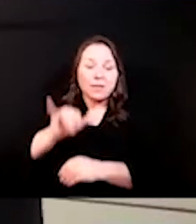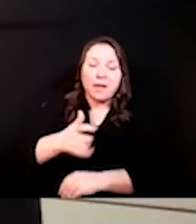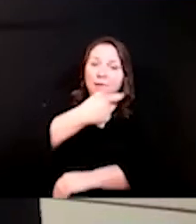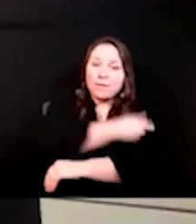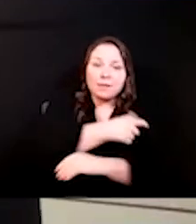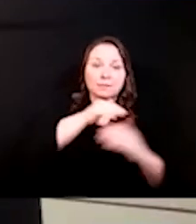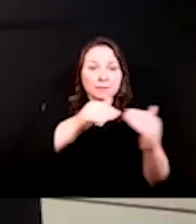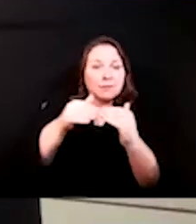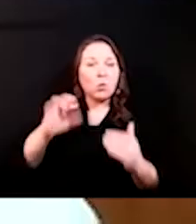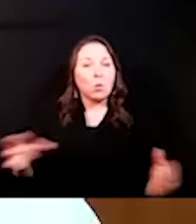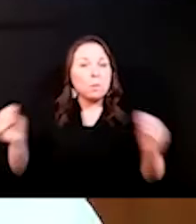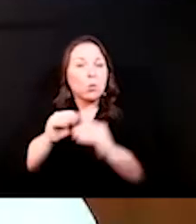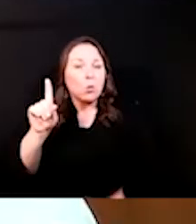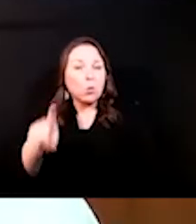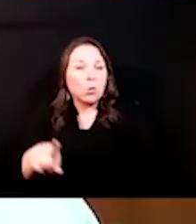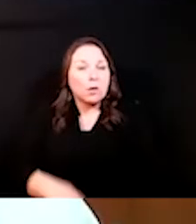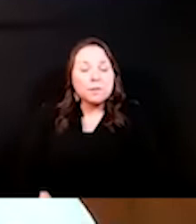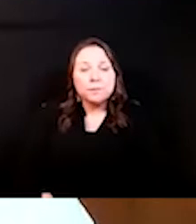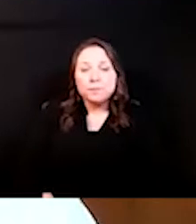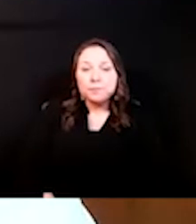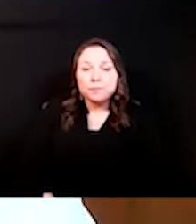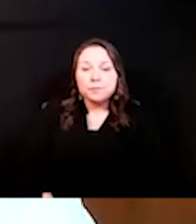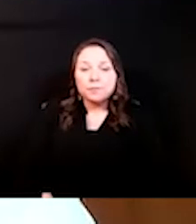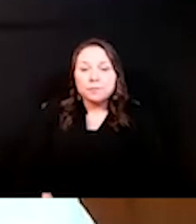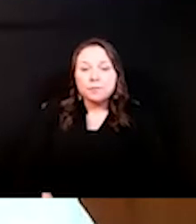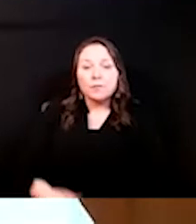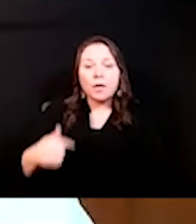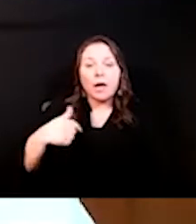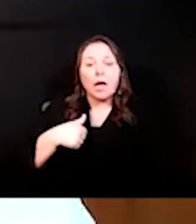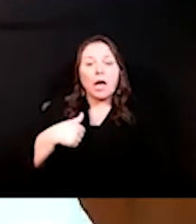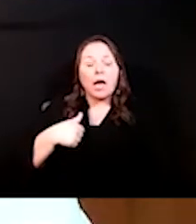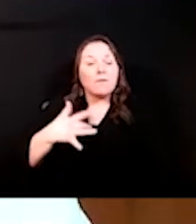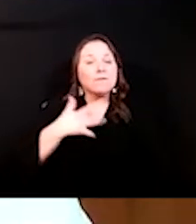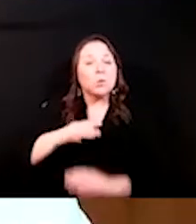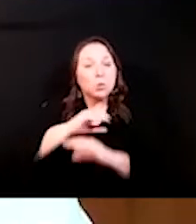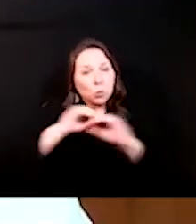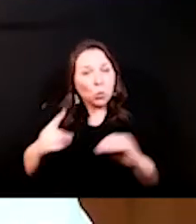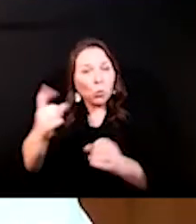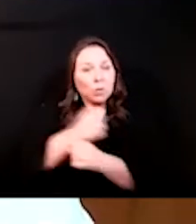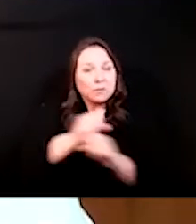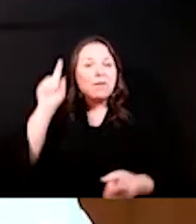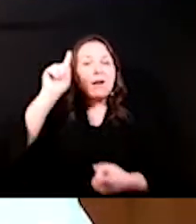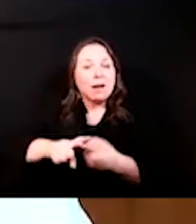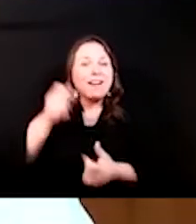IS IT VACCINE EQUITY? DOES IT GO BEYOND THAT? » FIRST OF ALL, I BELIEVE THAT NOBODY IS SAFE UNTIL EVERYBODY